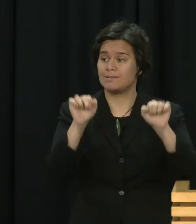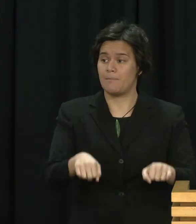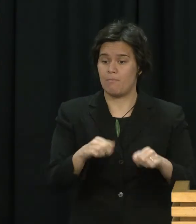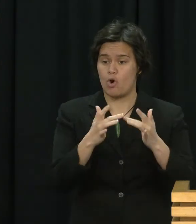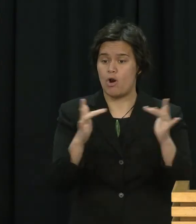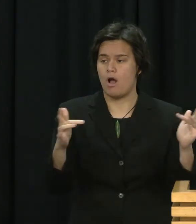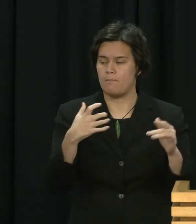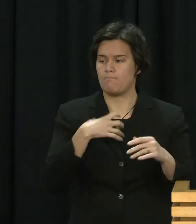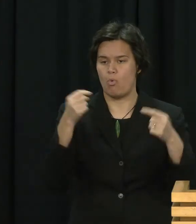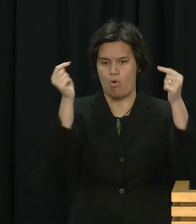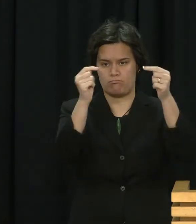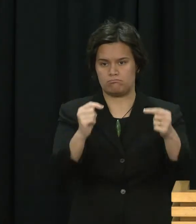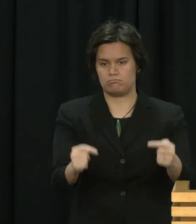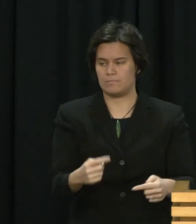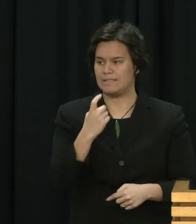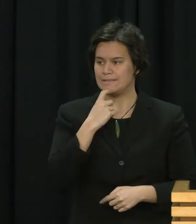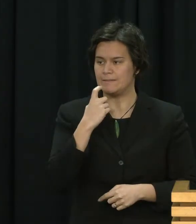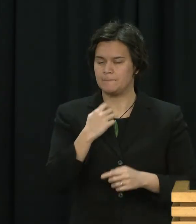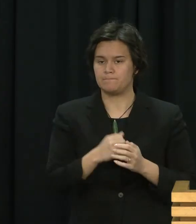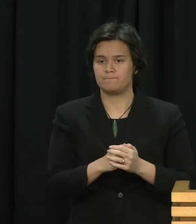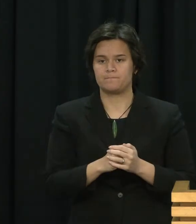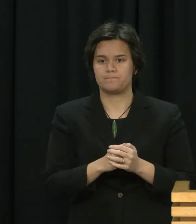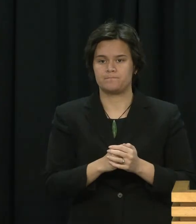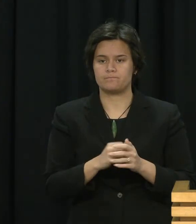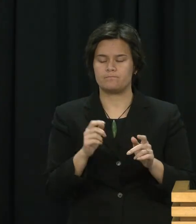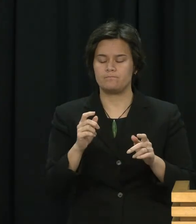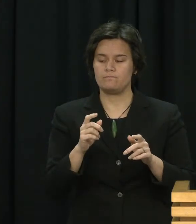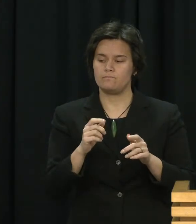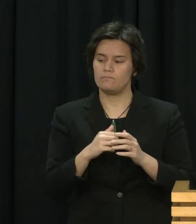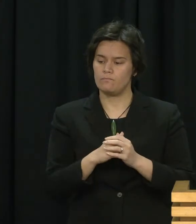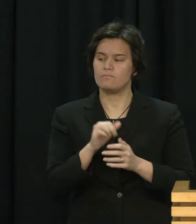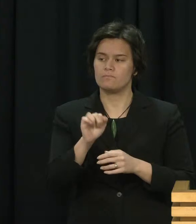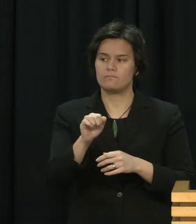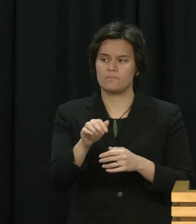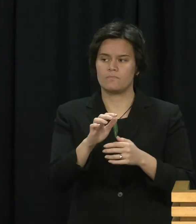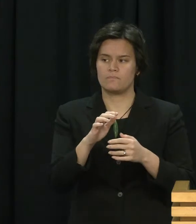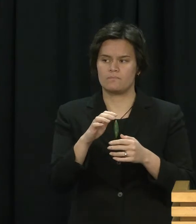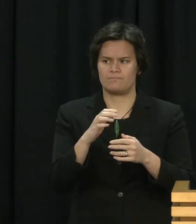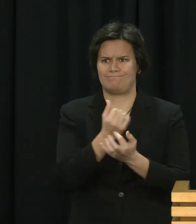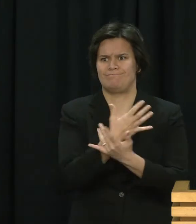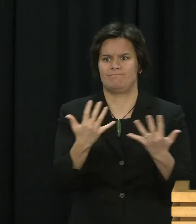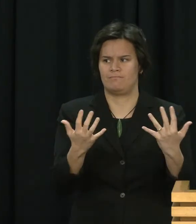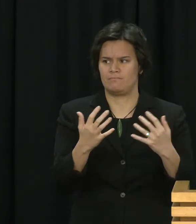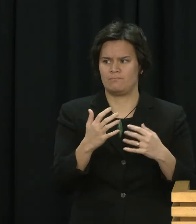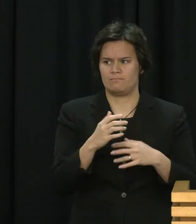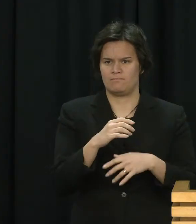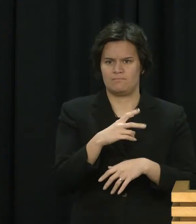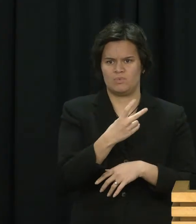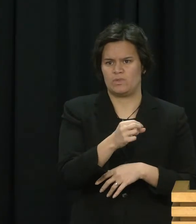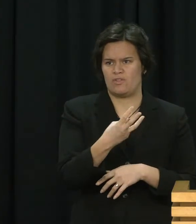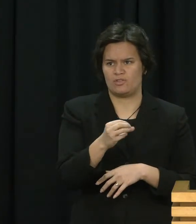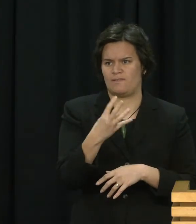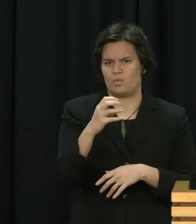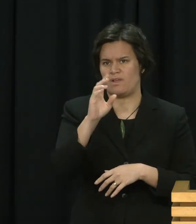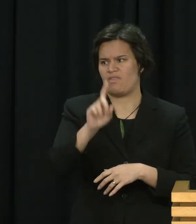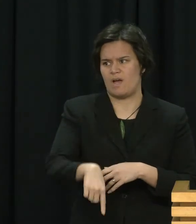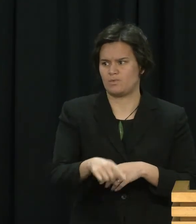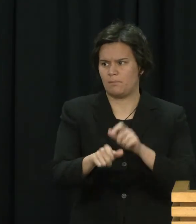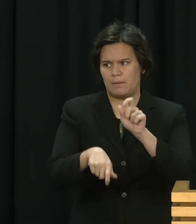been identified that they have, in fact, been vaccinated but the data has not been pulled through the different